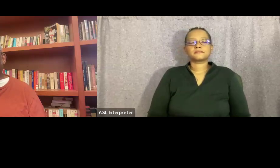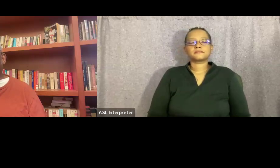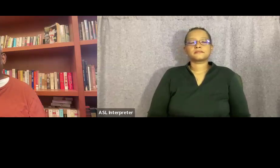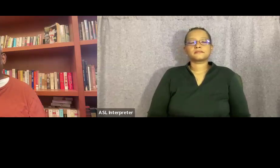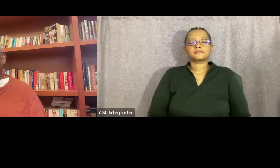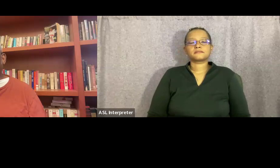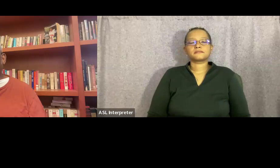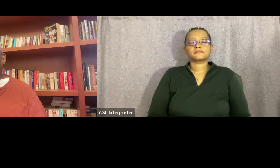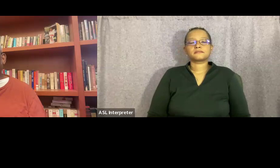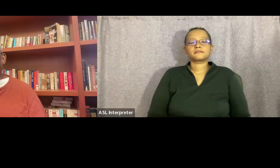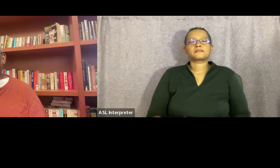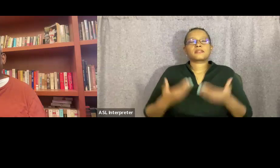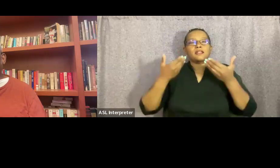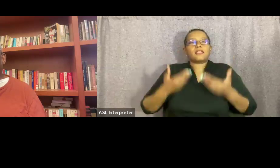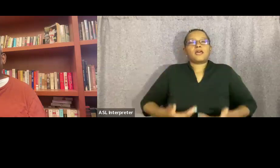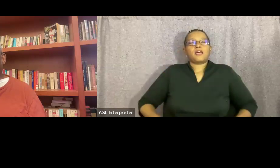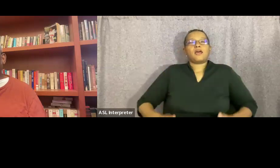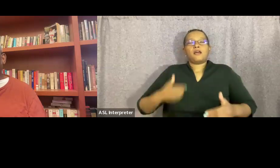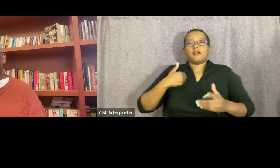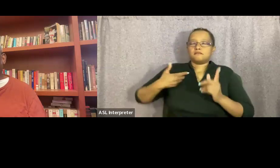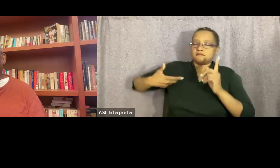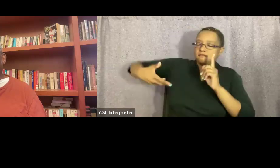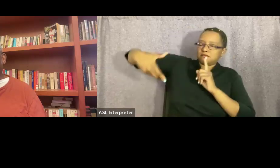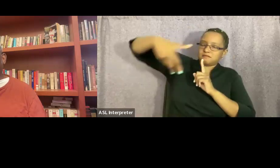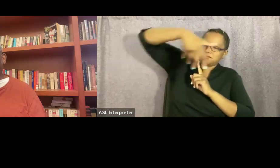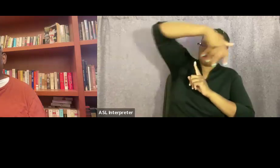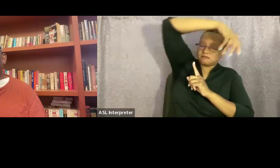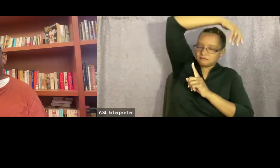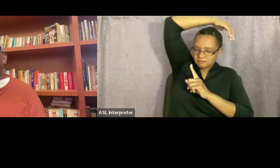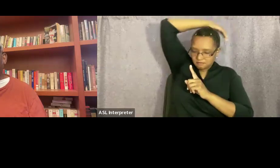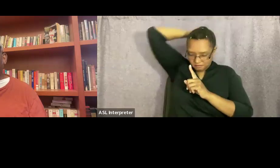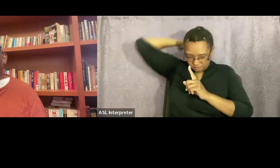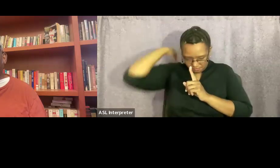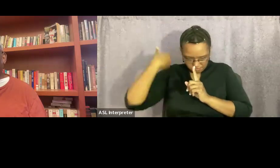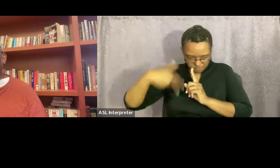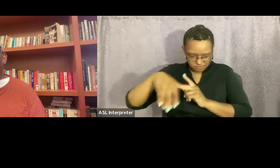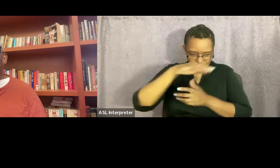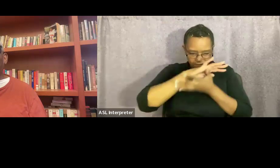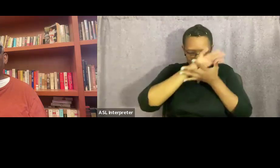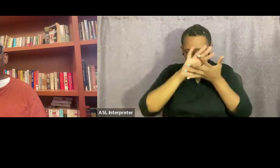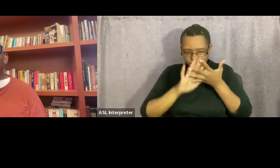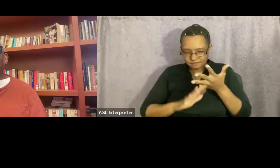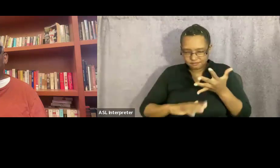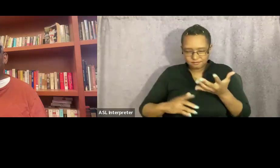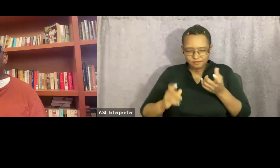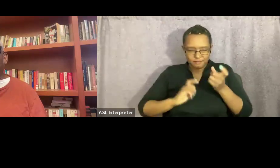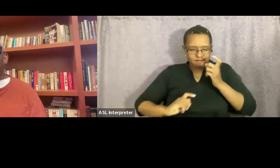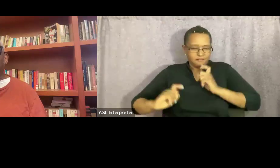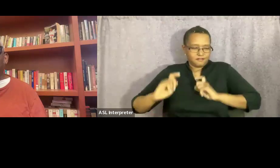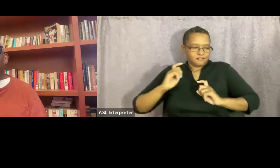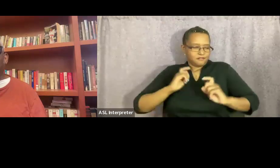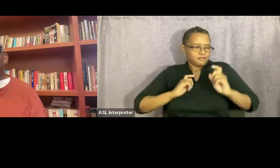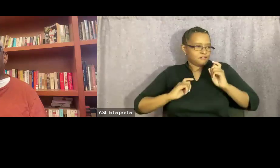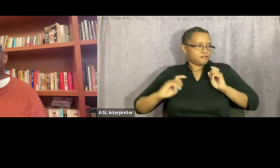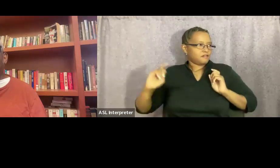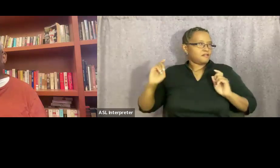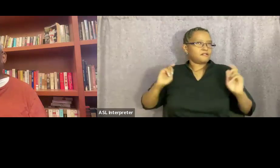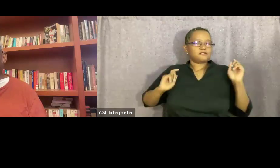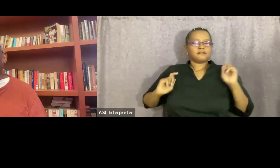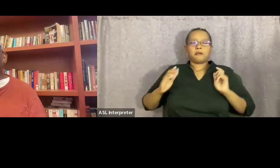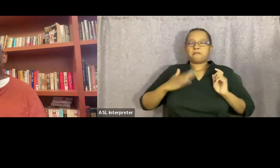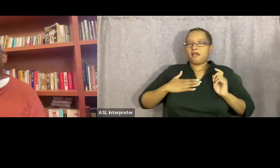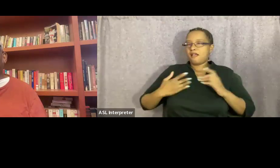I now surround myself with these treasures, walk upon my day with glee, joy, happiness,